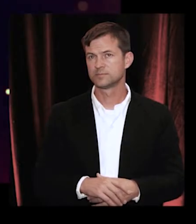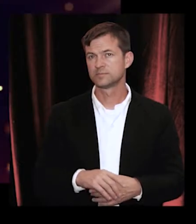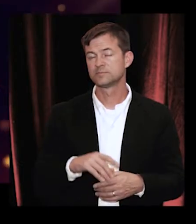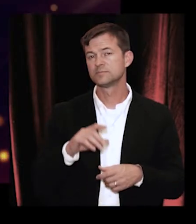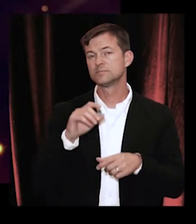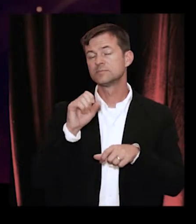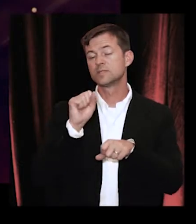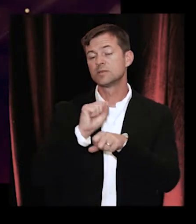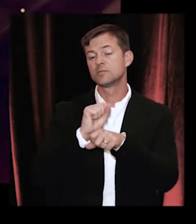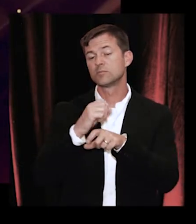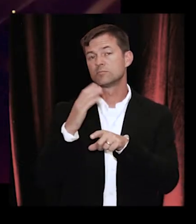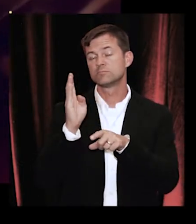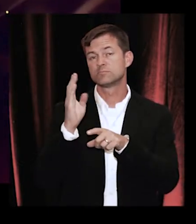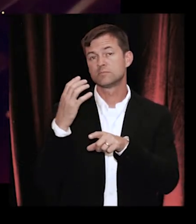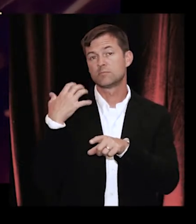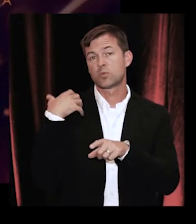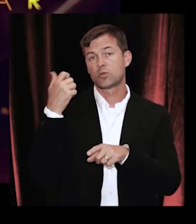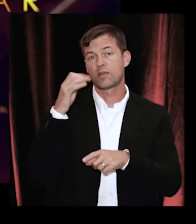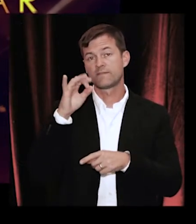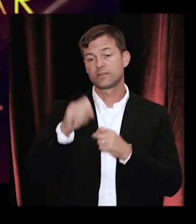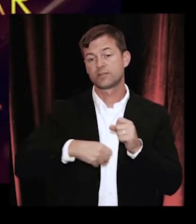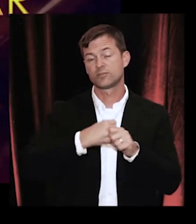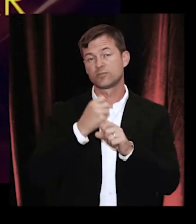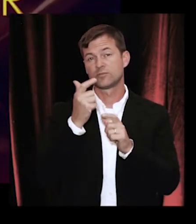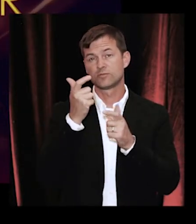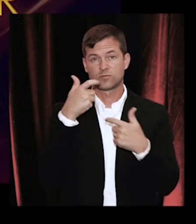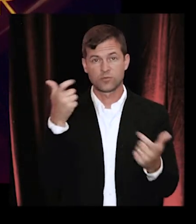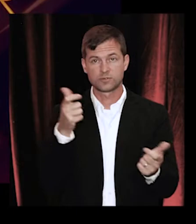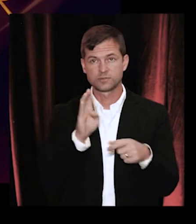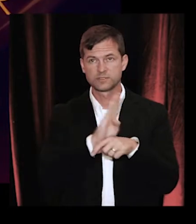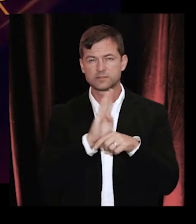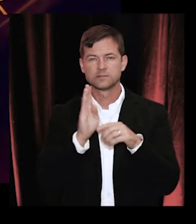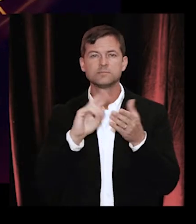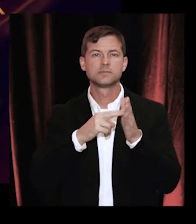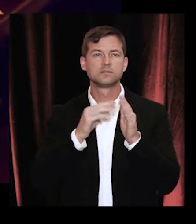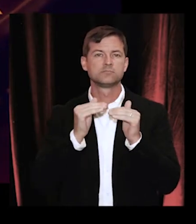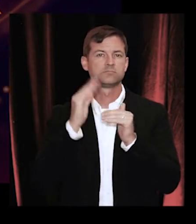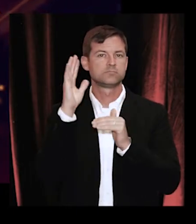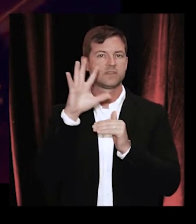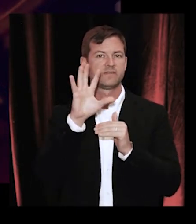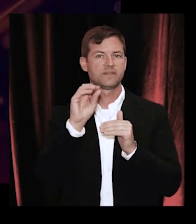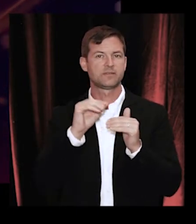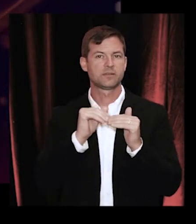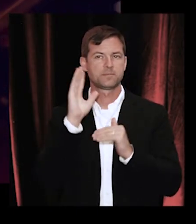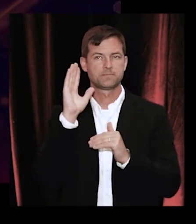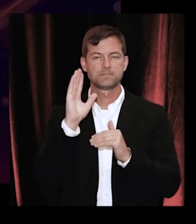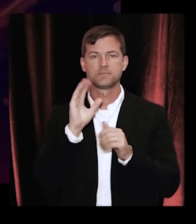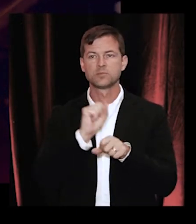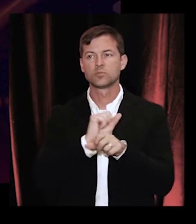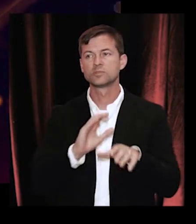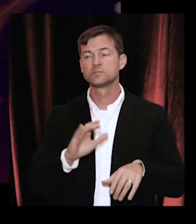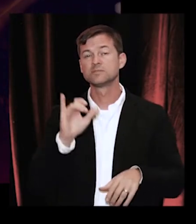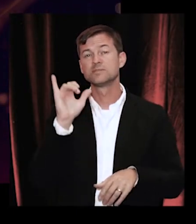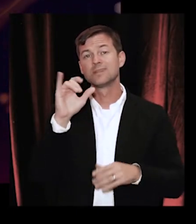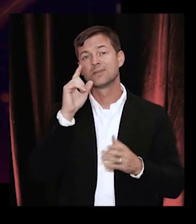Employer of the year for a large business, which is 50 or more employees. This award is public recognition of a large business